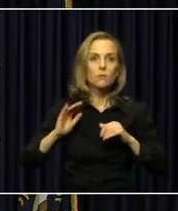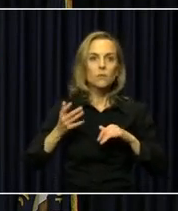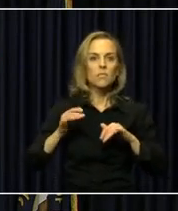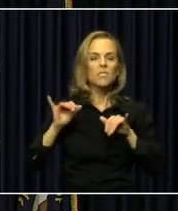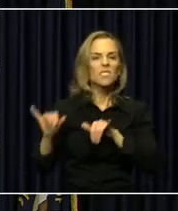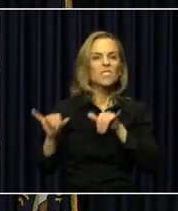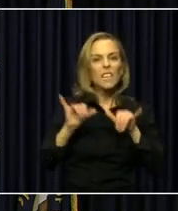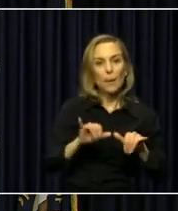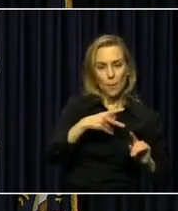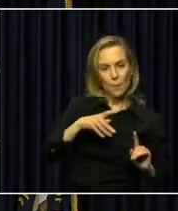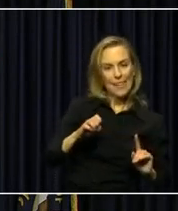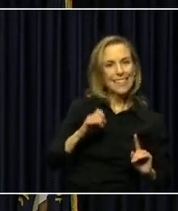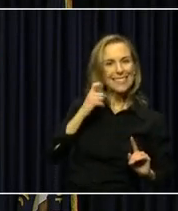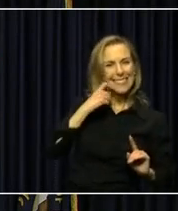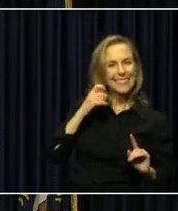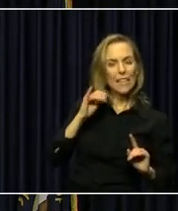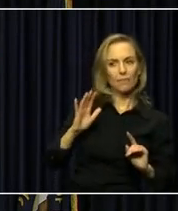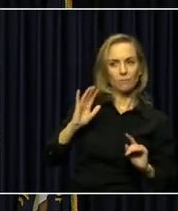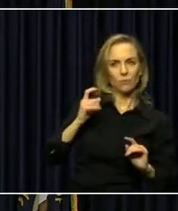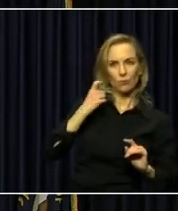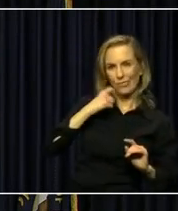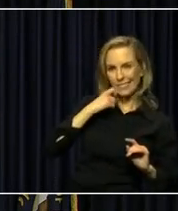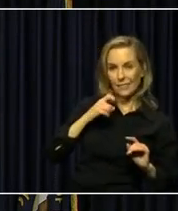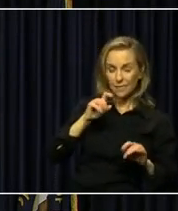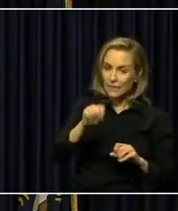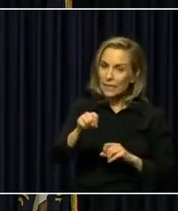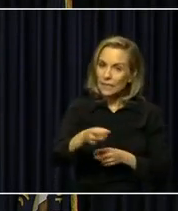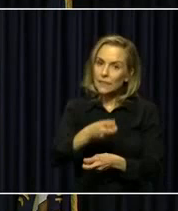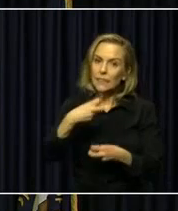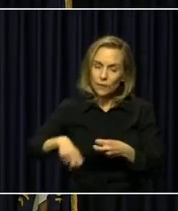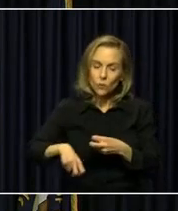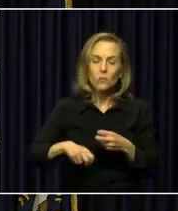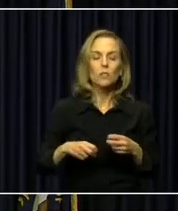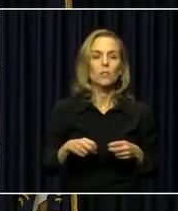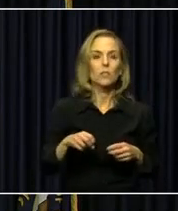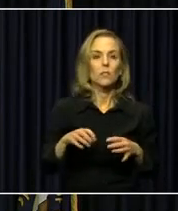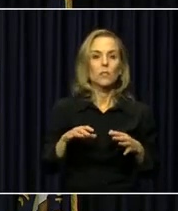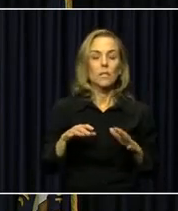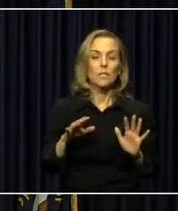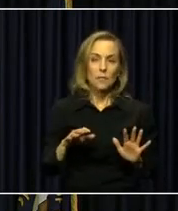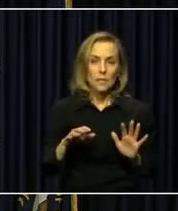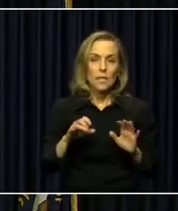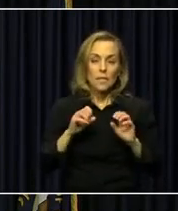AND I DON'T KNOW WHICH DIRECTION, BUT IT'S ALWAYS A REAL LIMITED NUMBER.